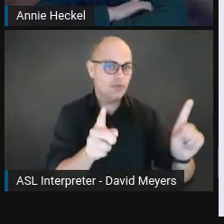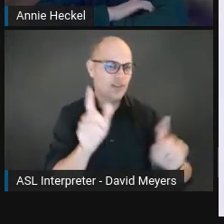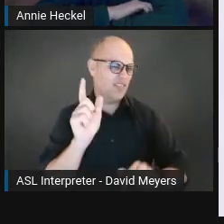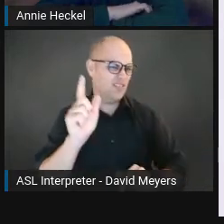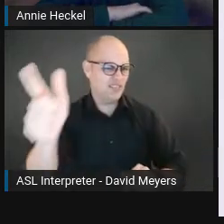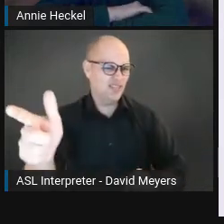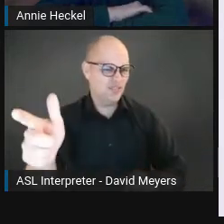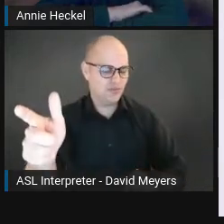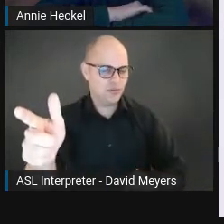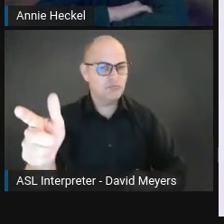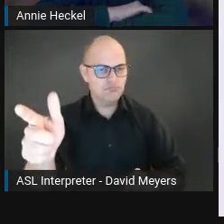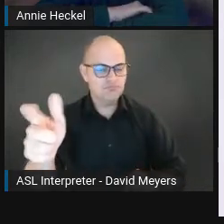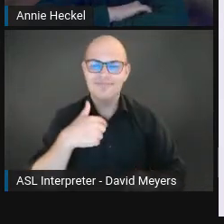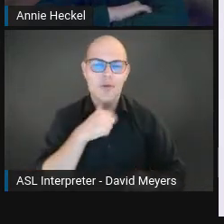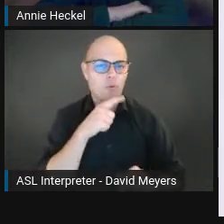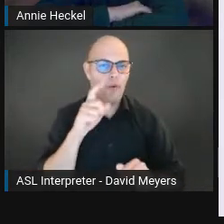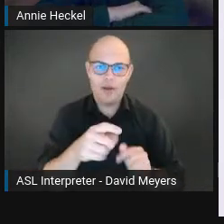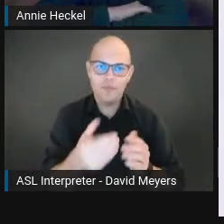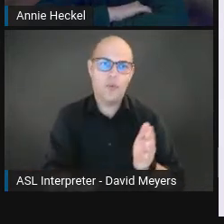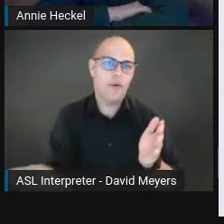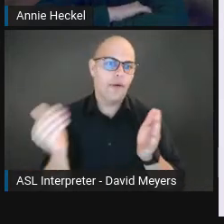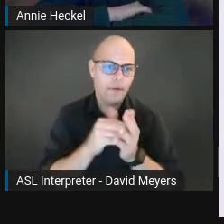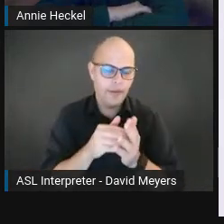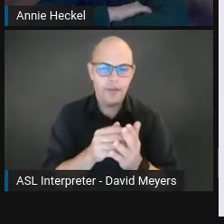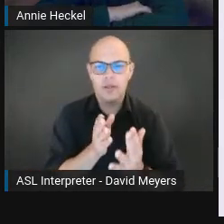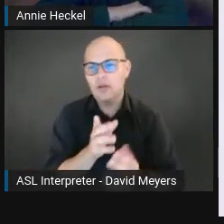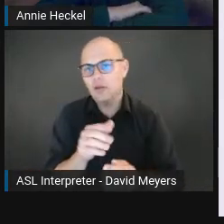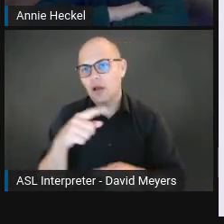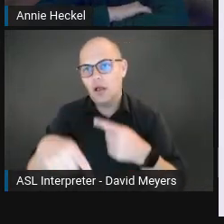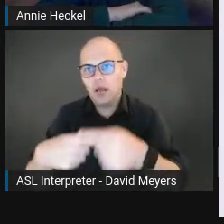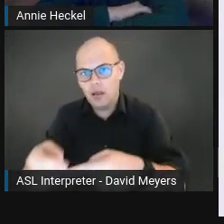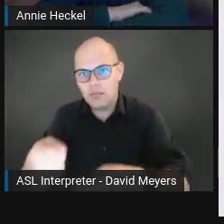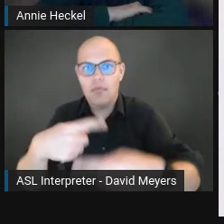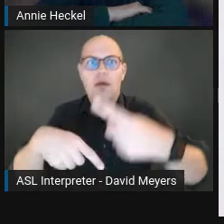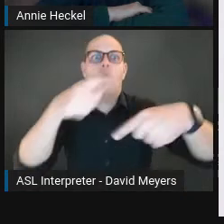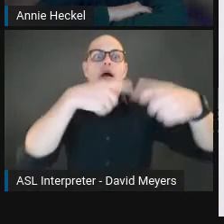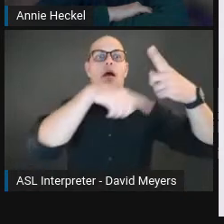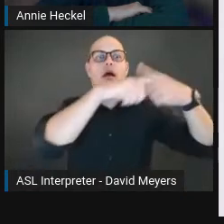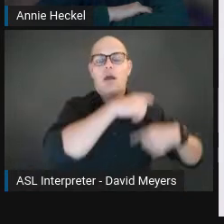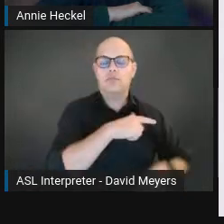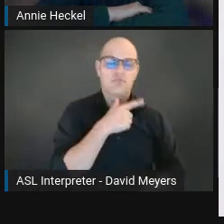to go through every post and find every block that we use that way.